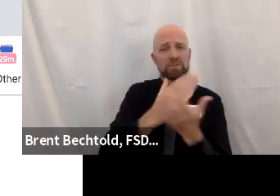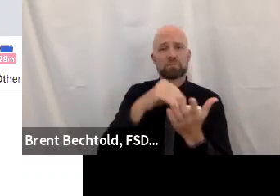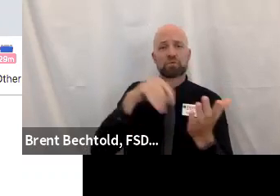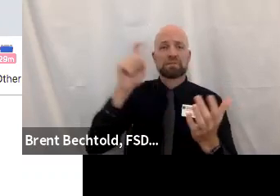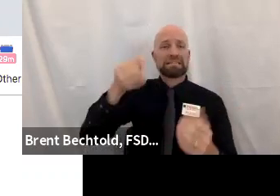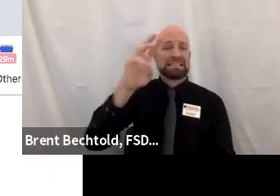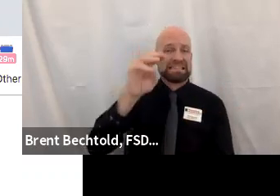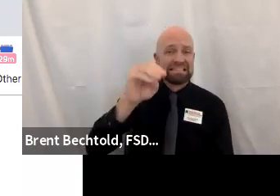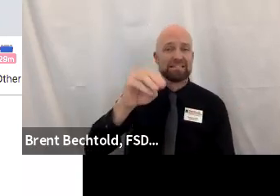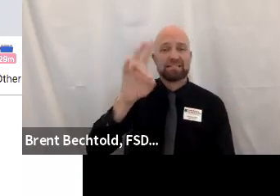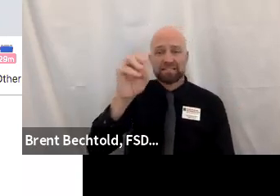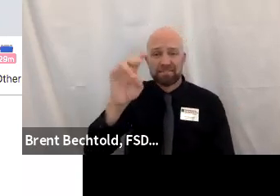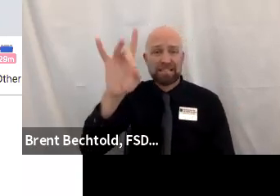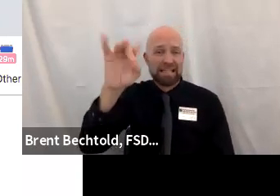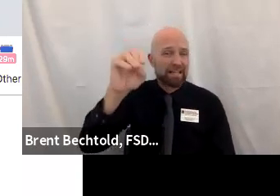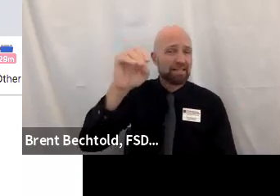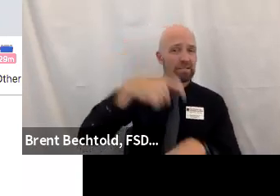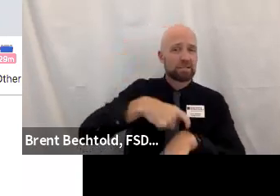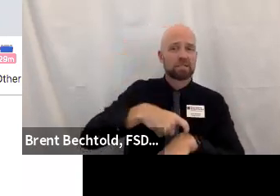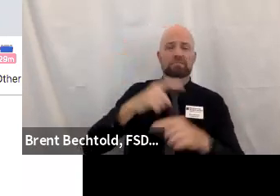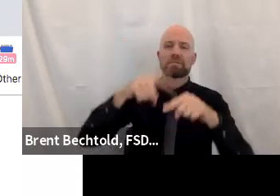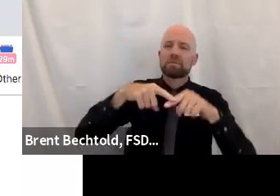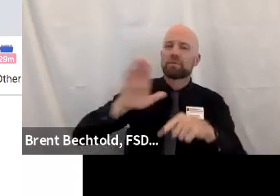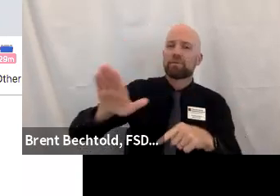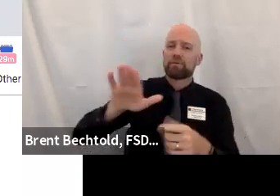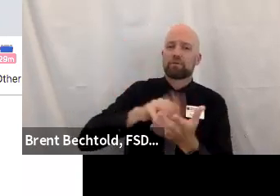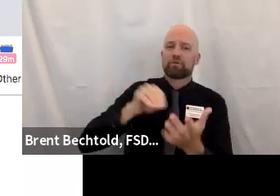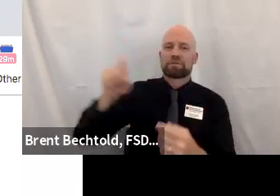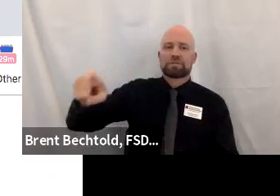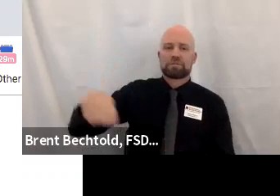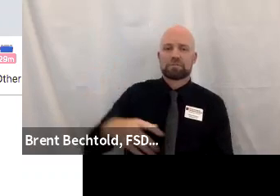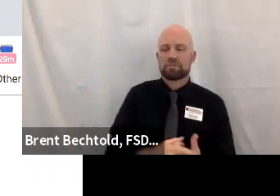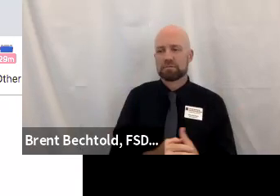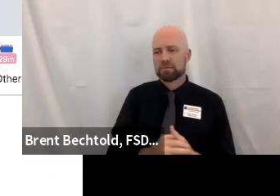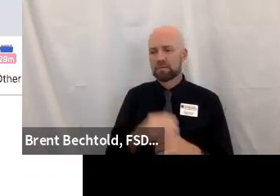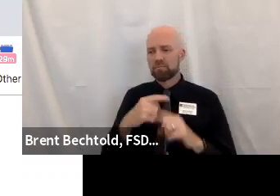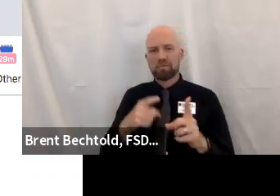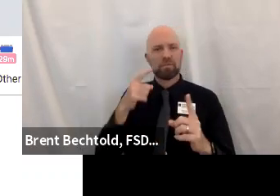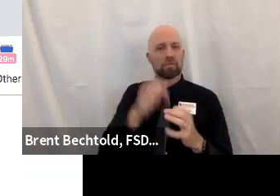fifteen times for some students. Some students may need it 60, 70.80 times depending on their learning needs.